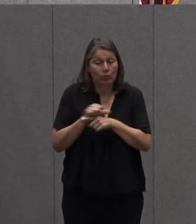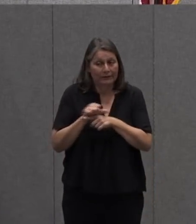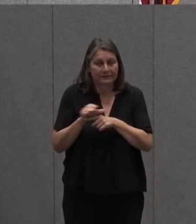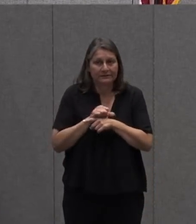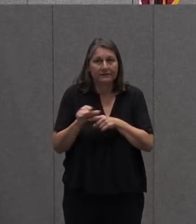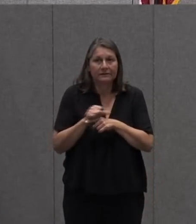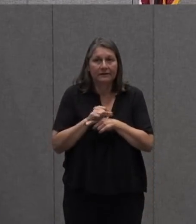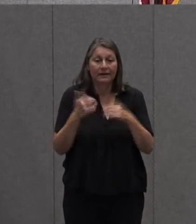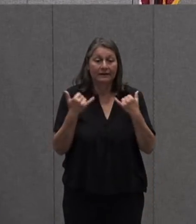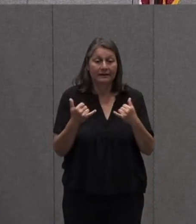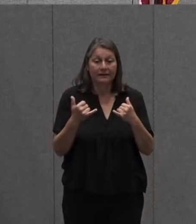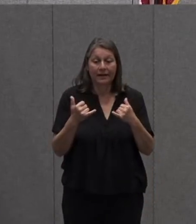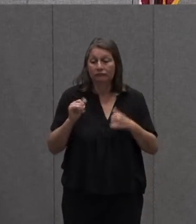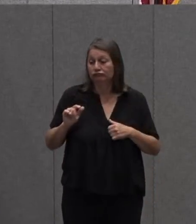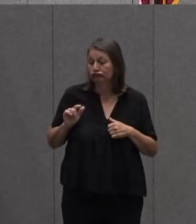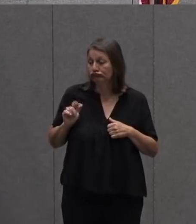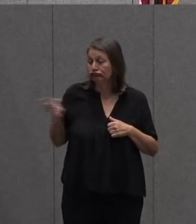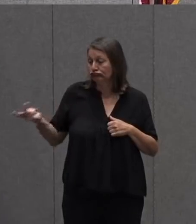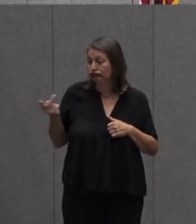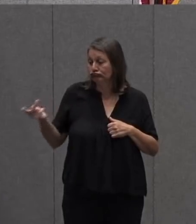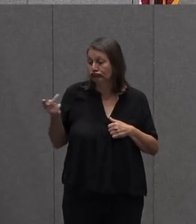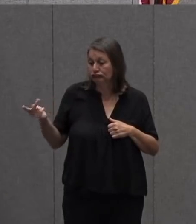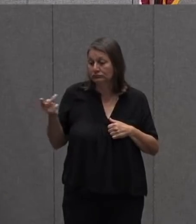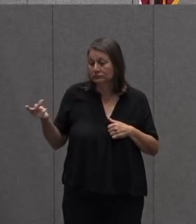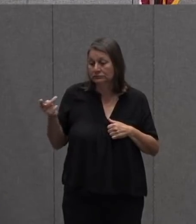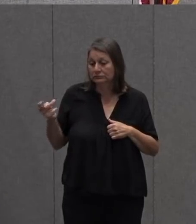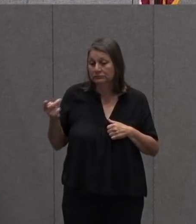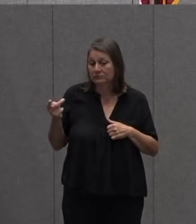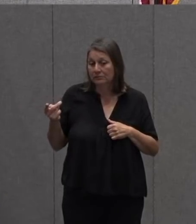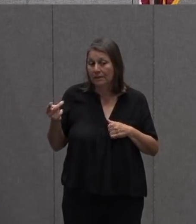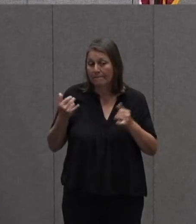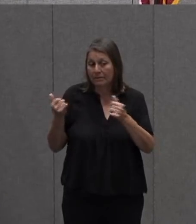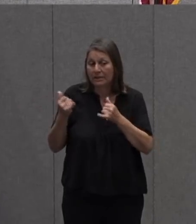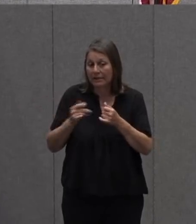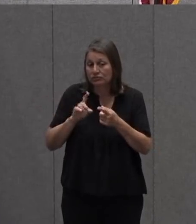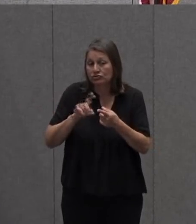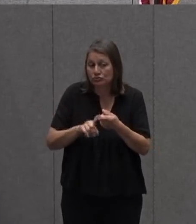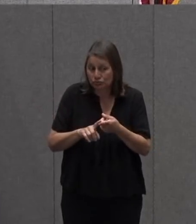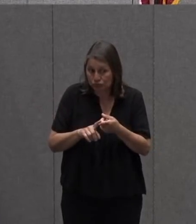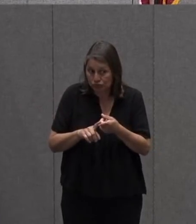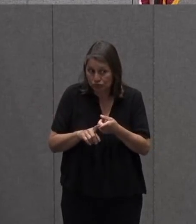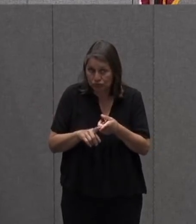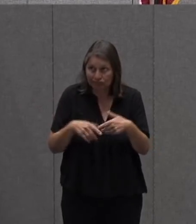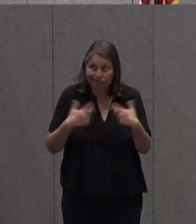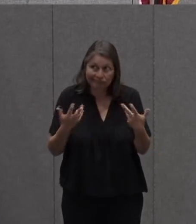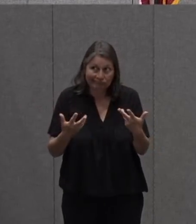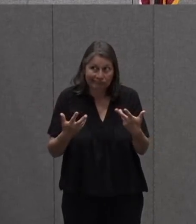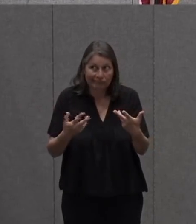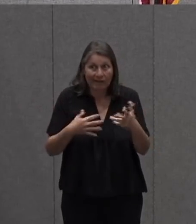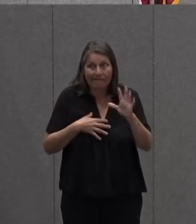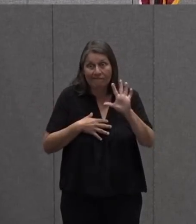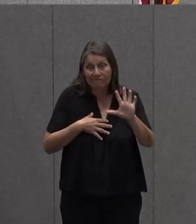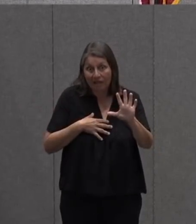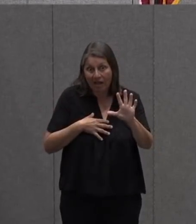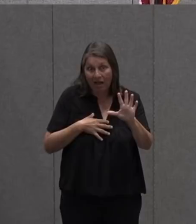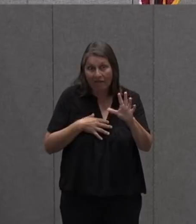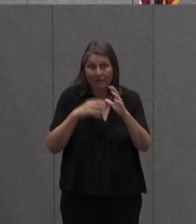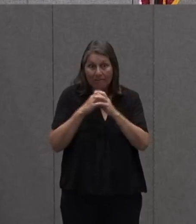We're going to play to, you think five pom-poms? Try to win five? That might be challenging. We'll see if we can get to five